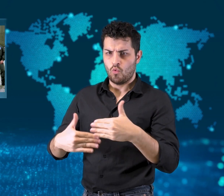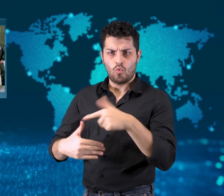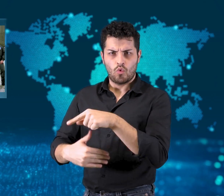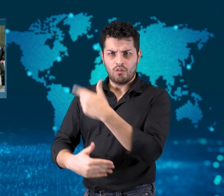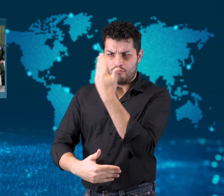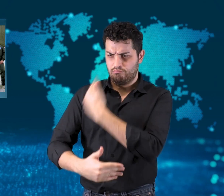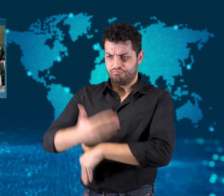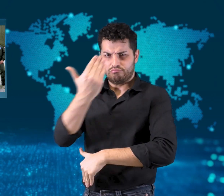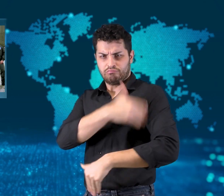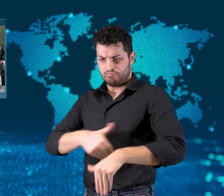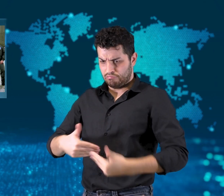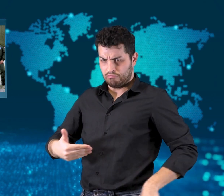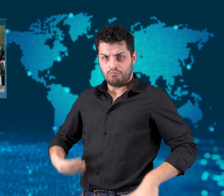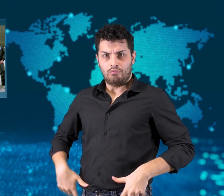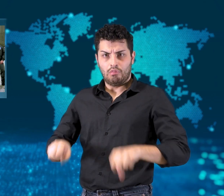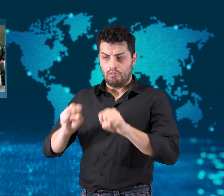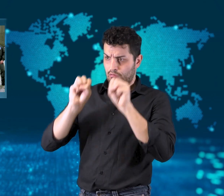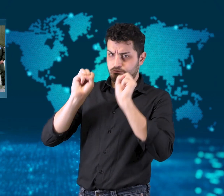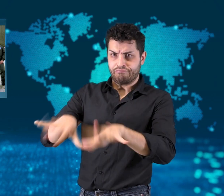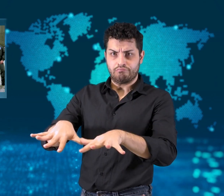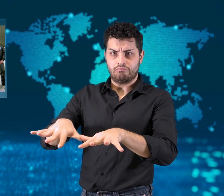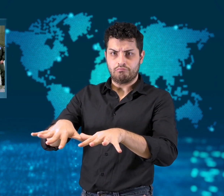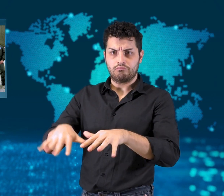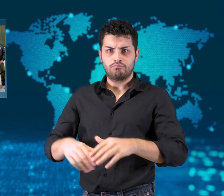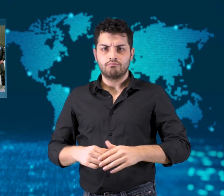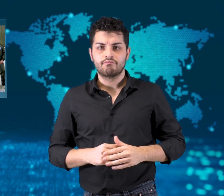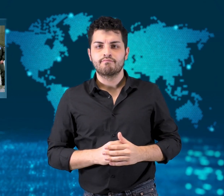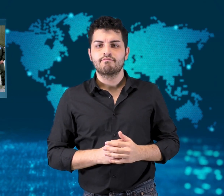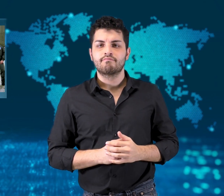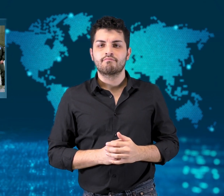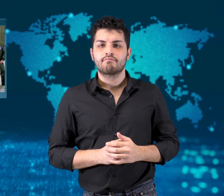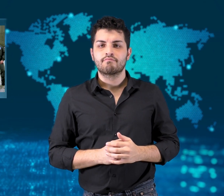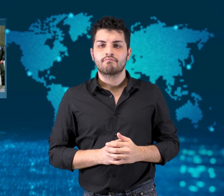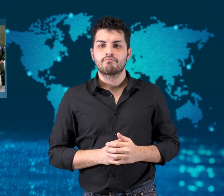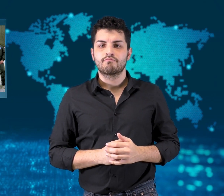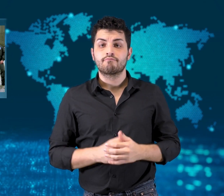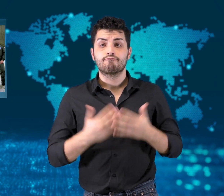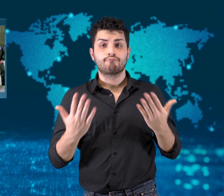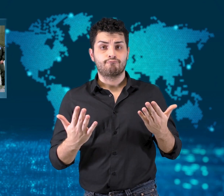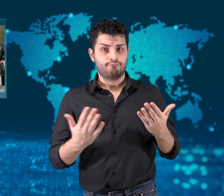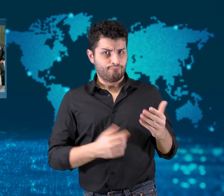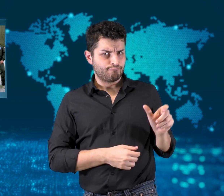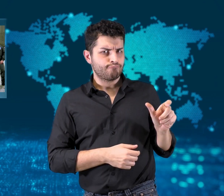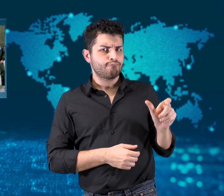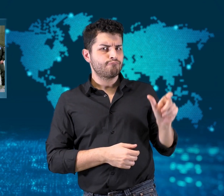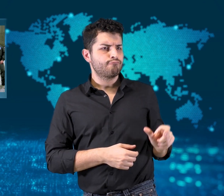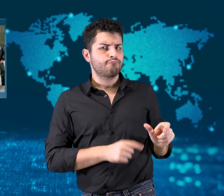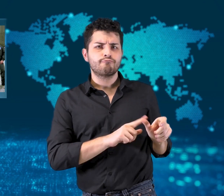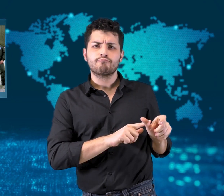Madsen threatened prison staff with an explosive device